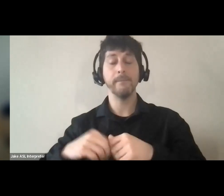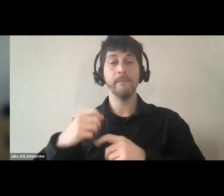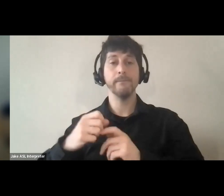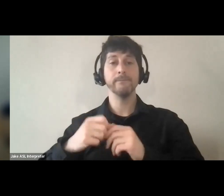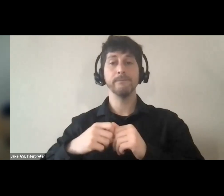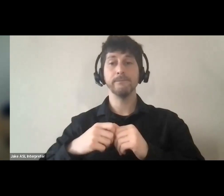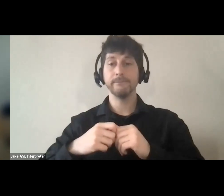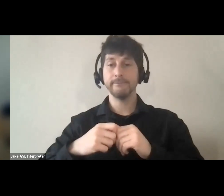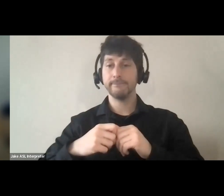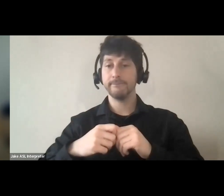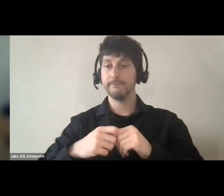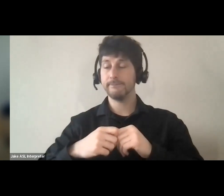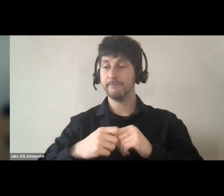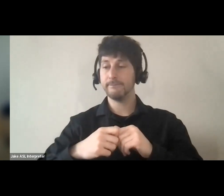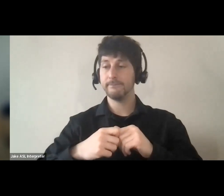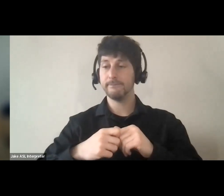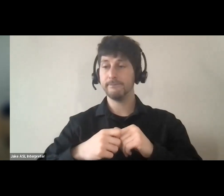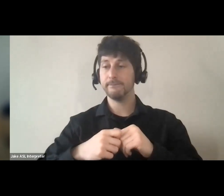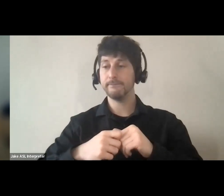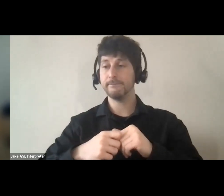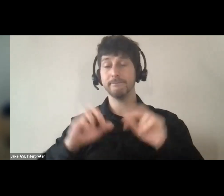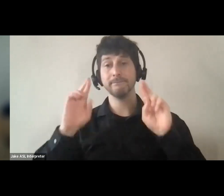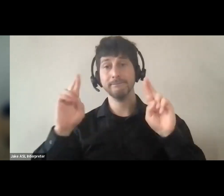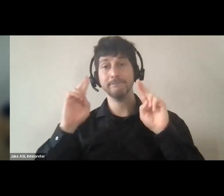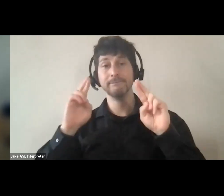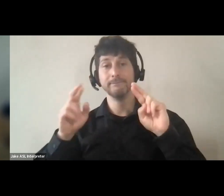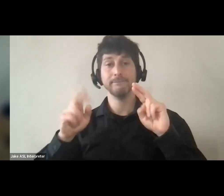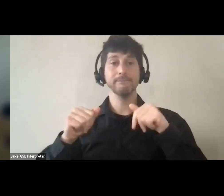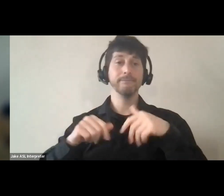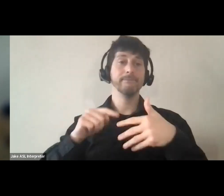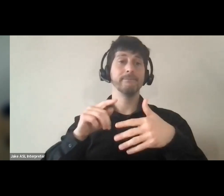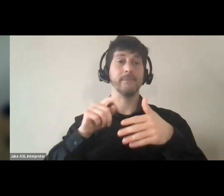Today's session will be recorded and posted on our website afterwards so you can go back and review it, as well.